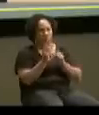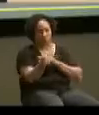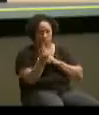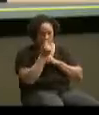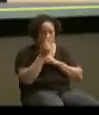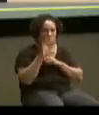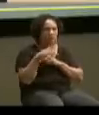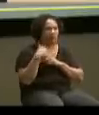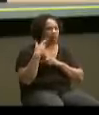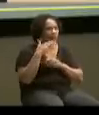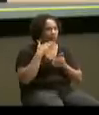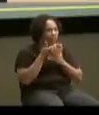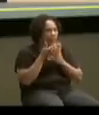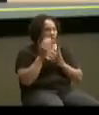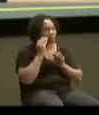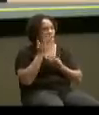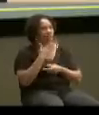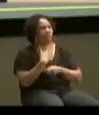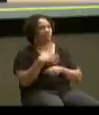COME UP AND SAY THIS SOUNDS GREAT.